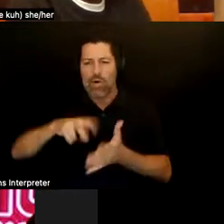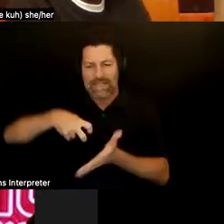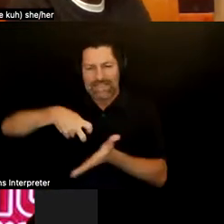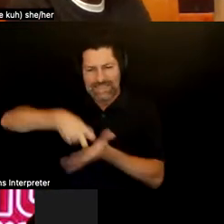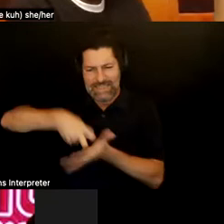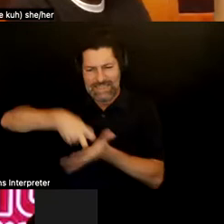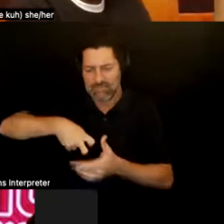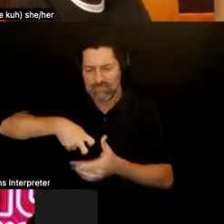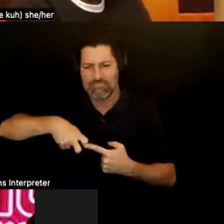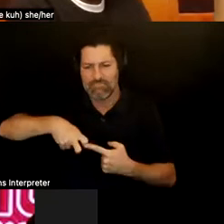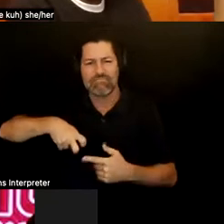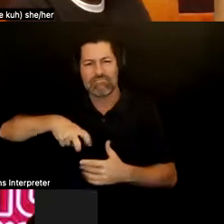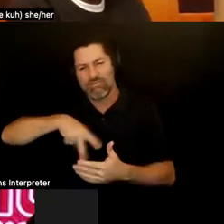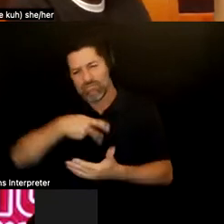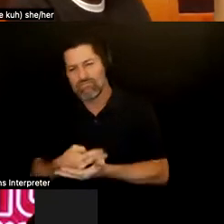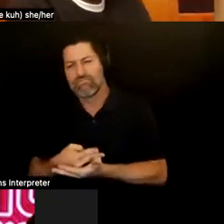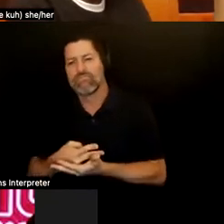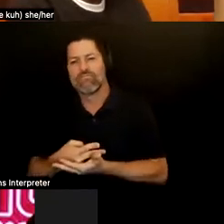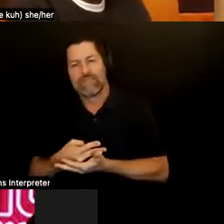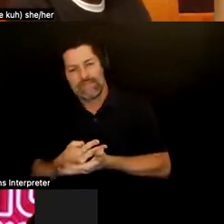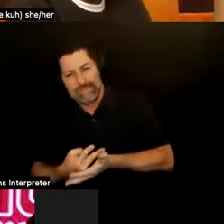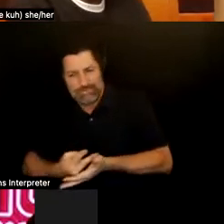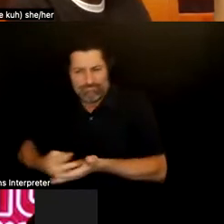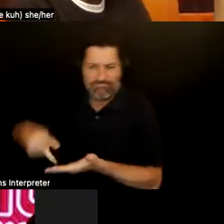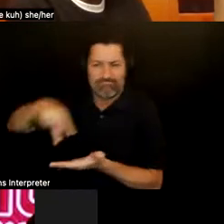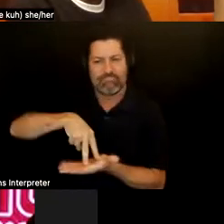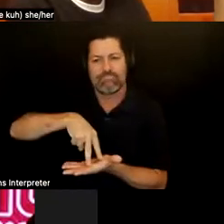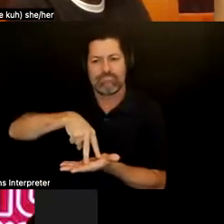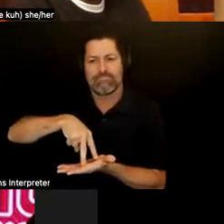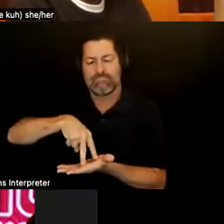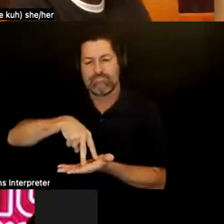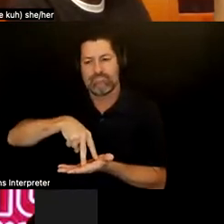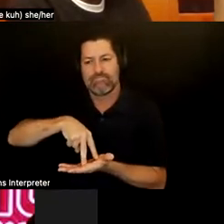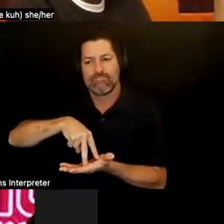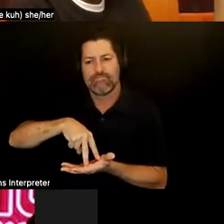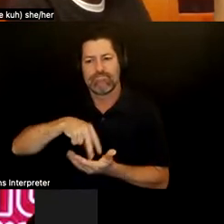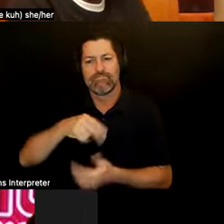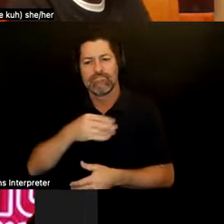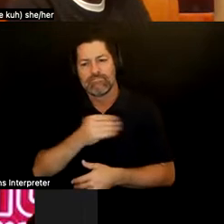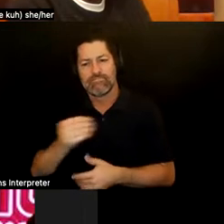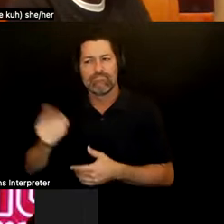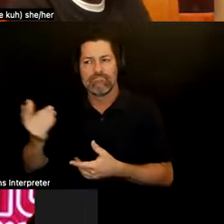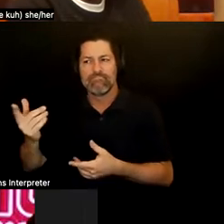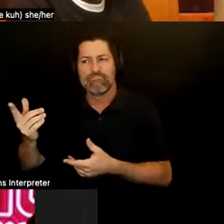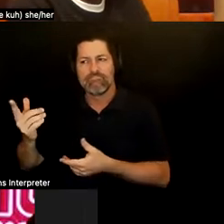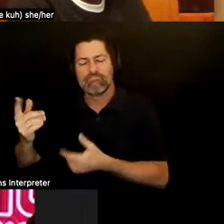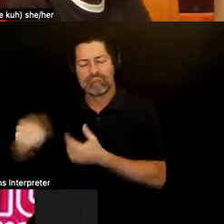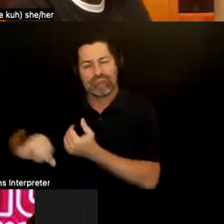we fall down and pick ourselves up and 20:20:31 the times, Friends help us up to